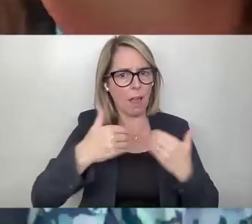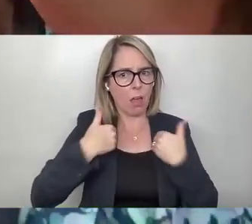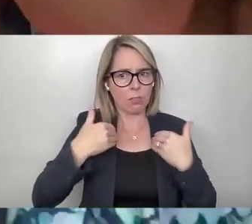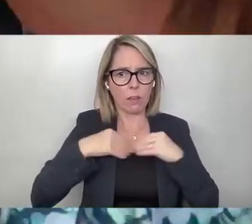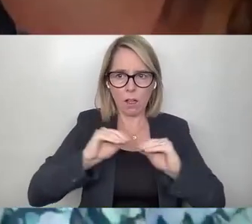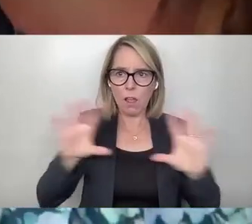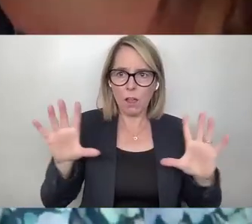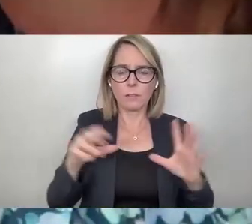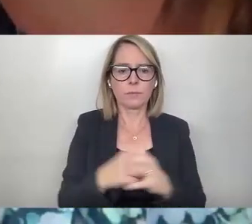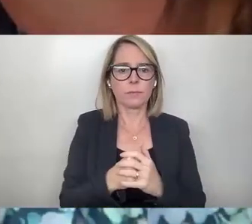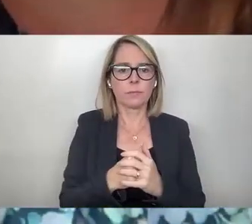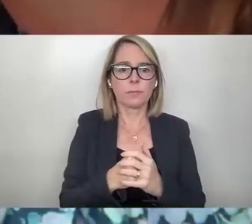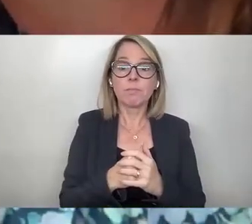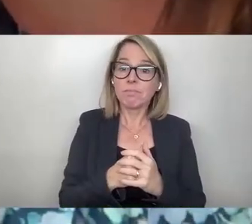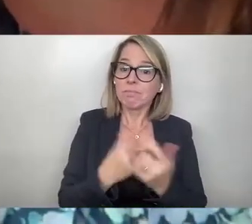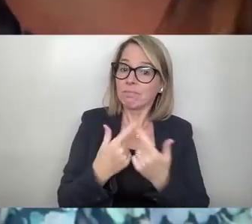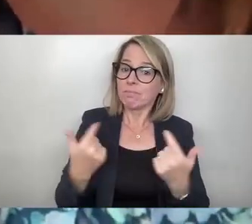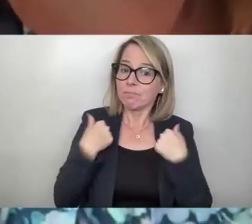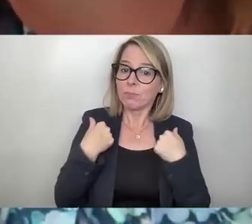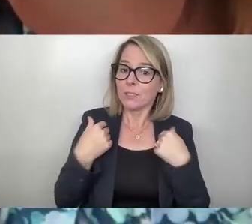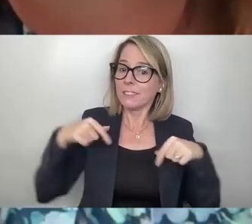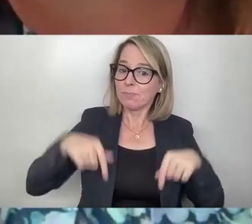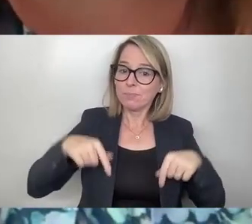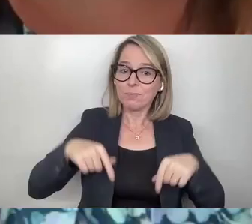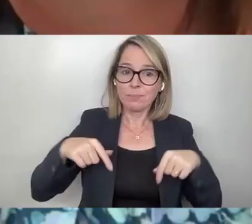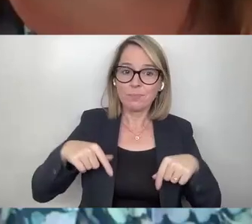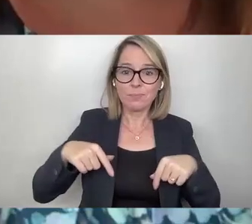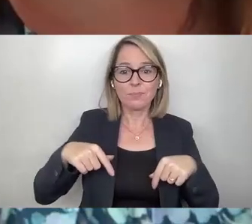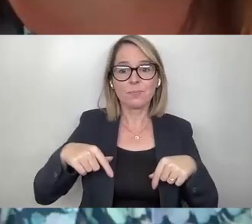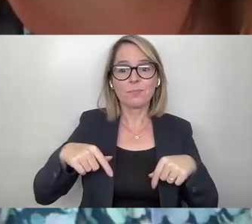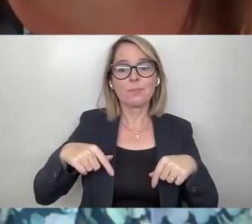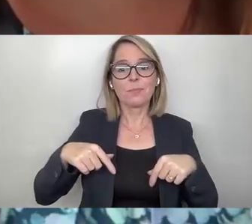Catrin: And that's all the things that we do here in the Mater at our clinic.